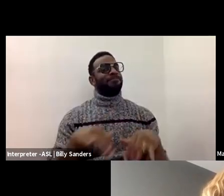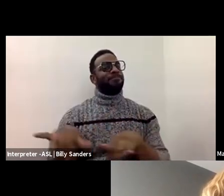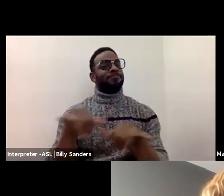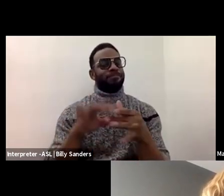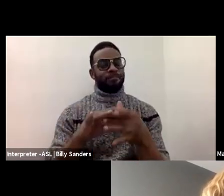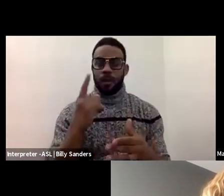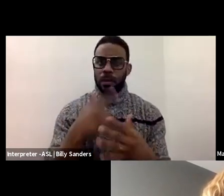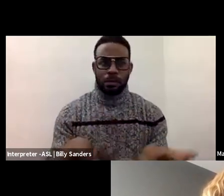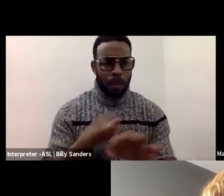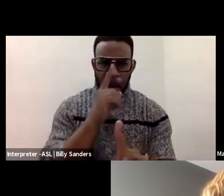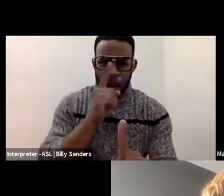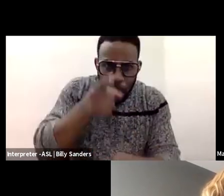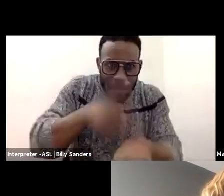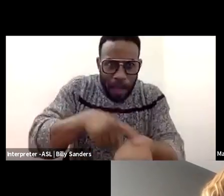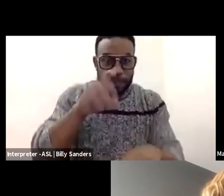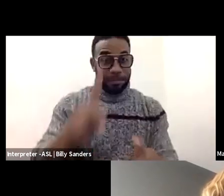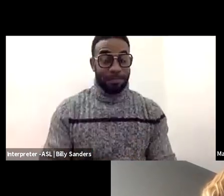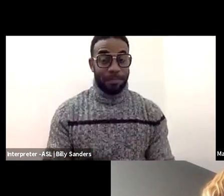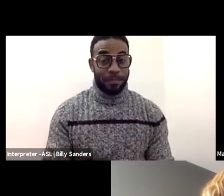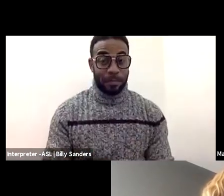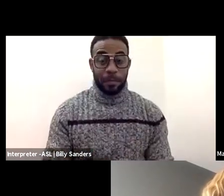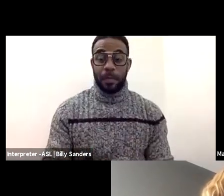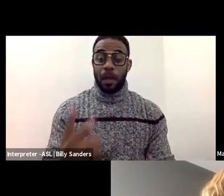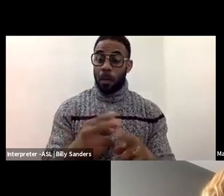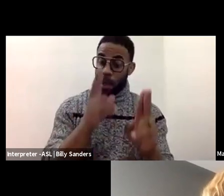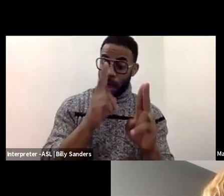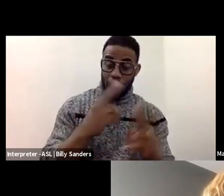is right on time. It is both an honor and a pleasure to moderate